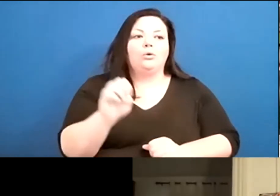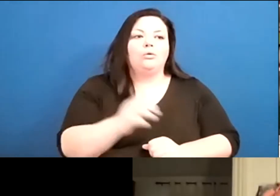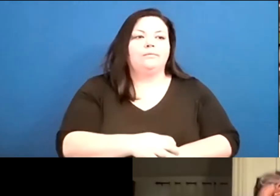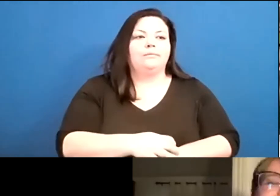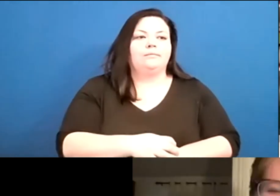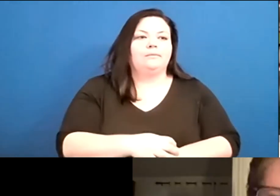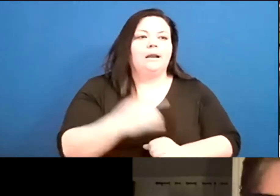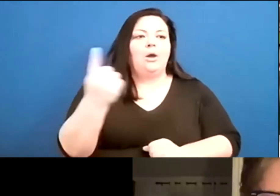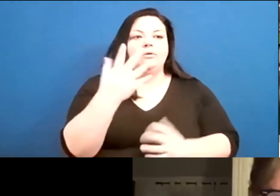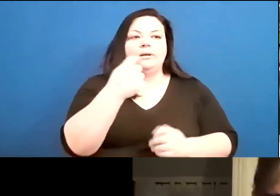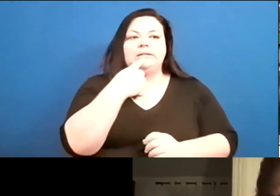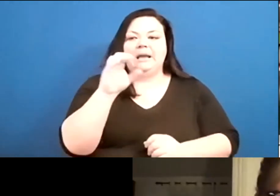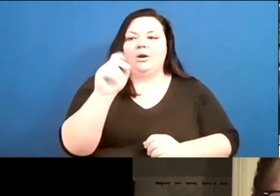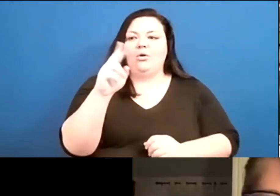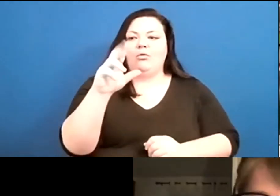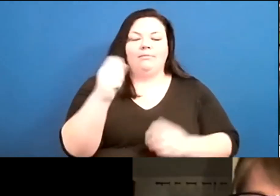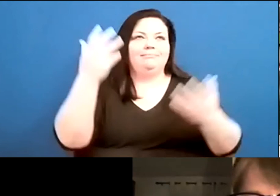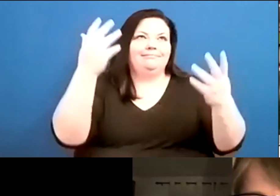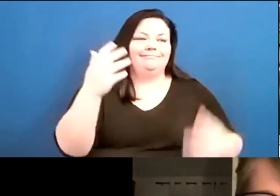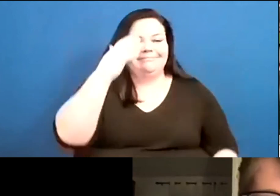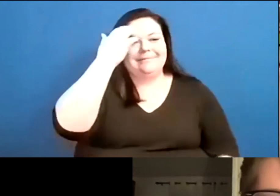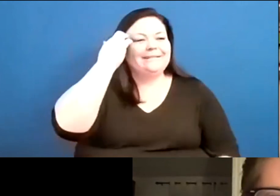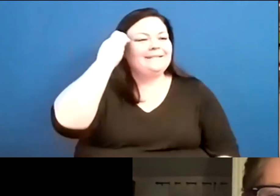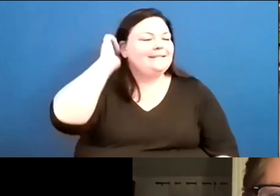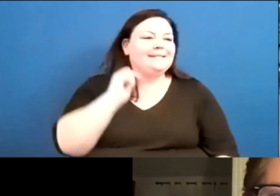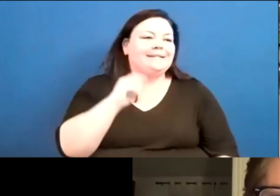say okra um and I've got it in my head that I do that,